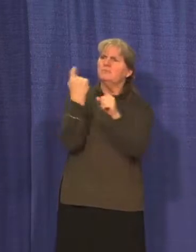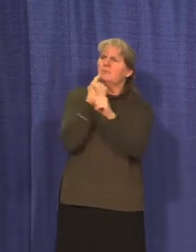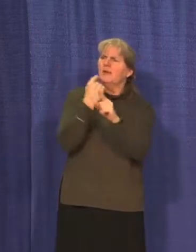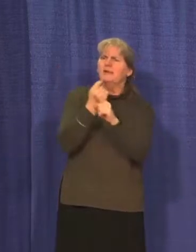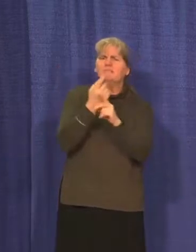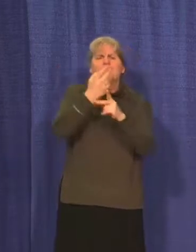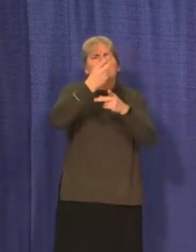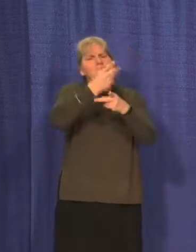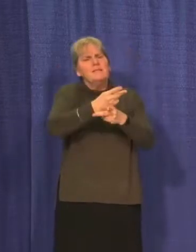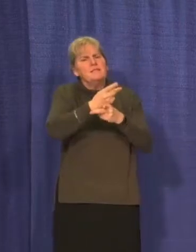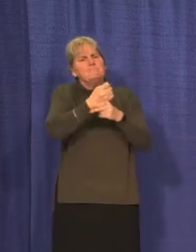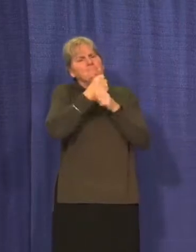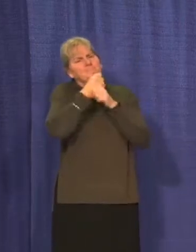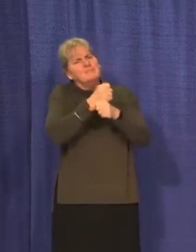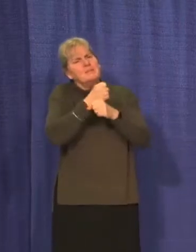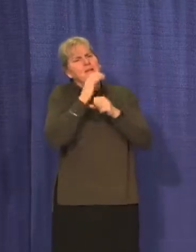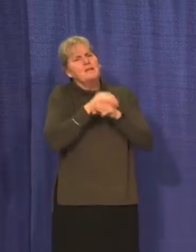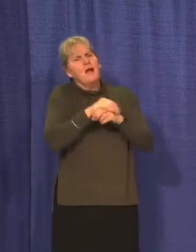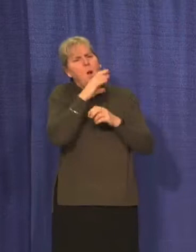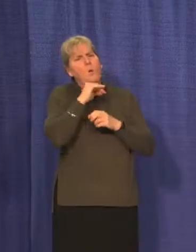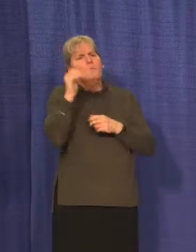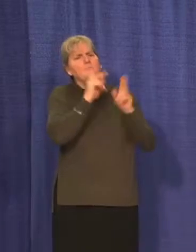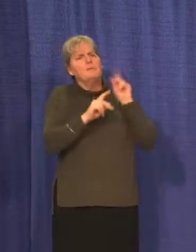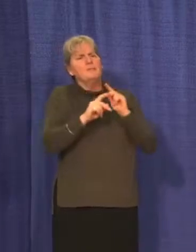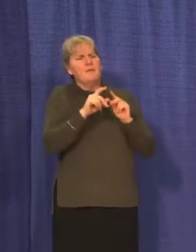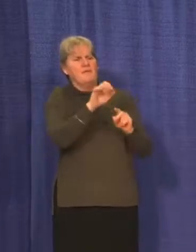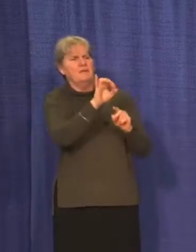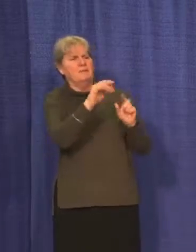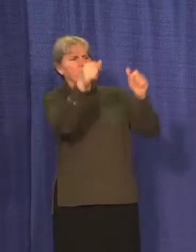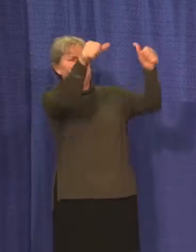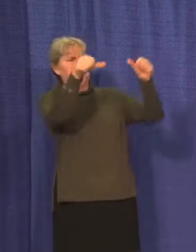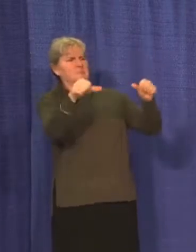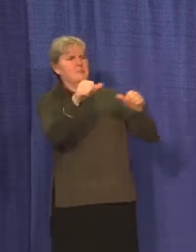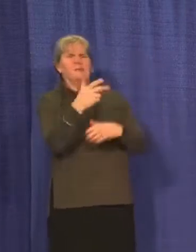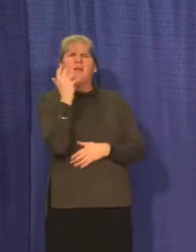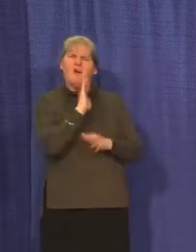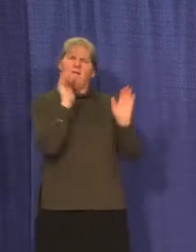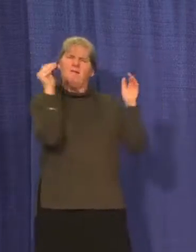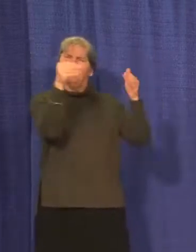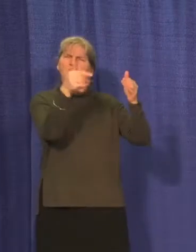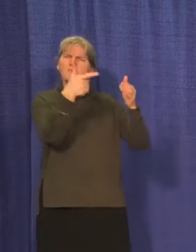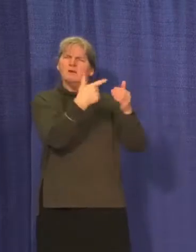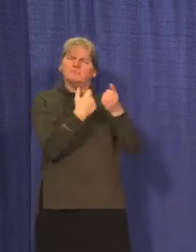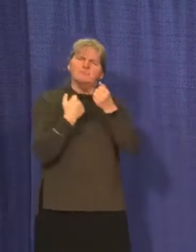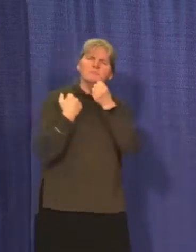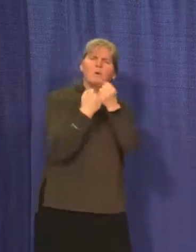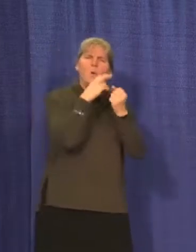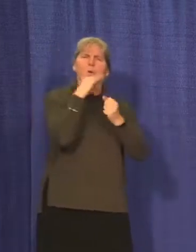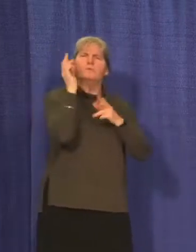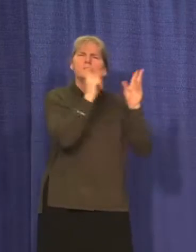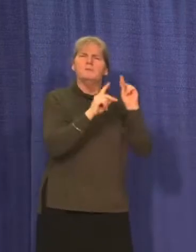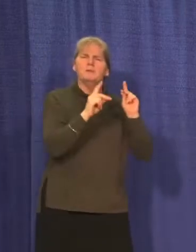Project our elders was the theme that I saw posted on Facebook. That is so much our focus in